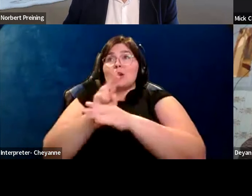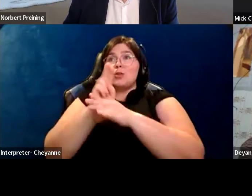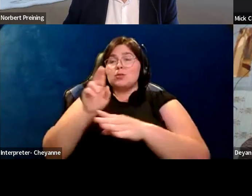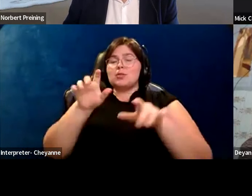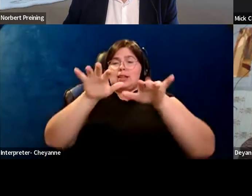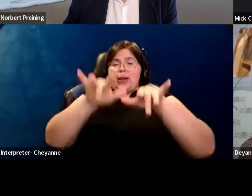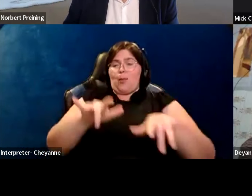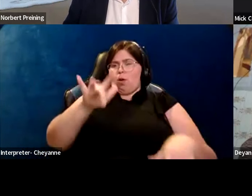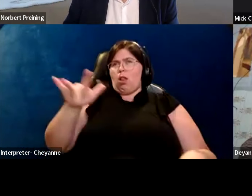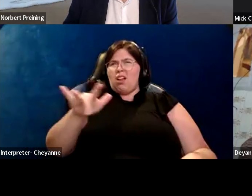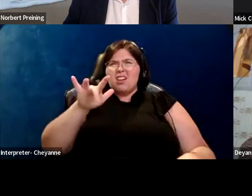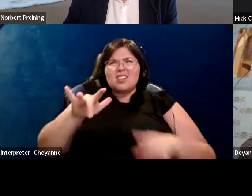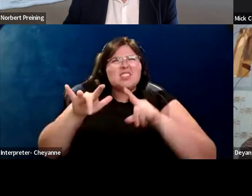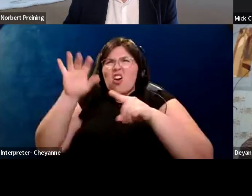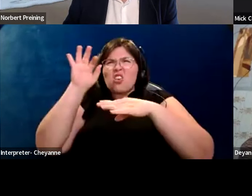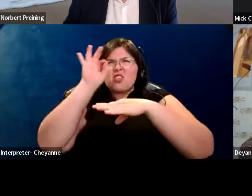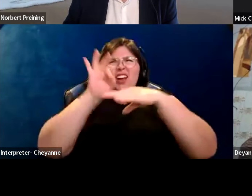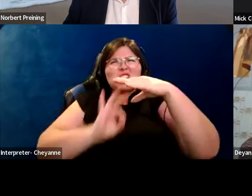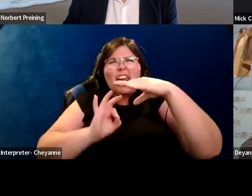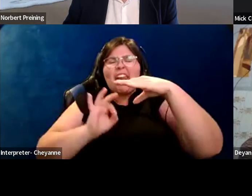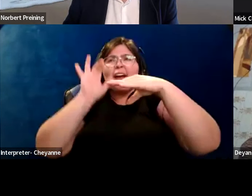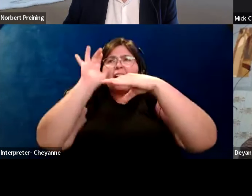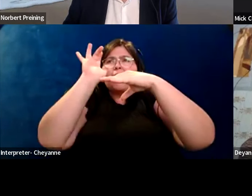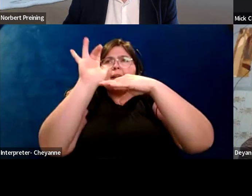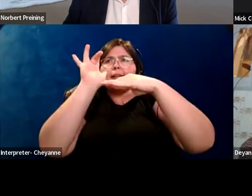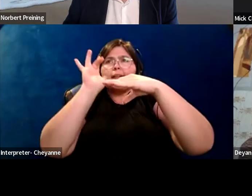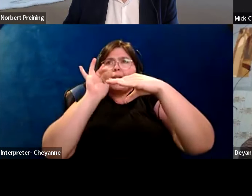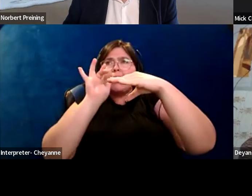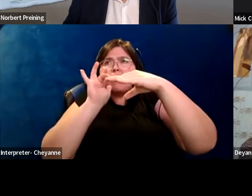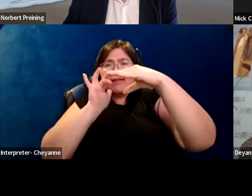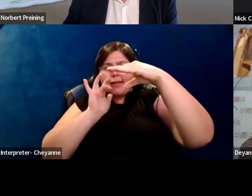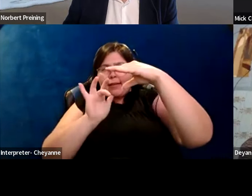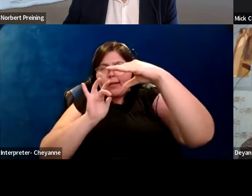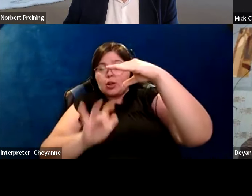into that fraction and be able to move within the denominator or within the numerator.